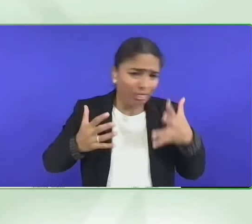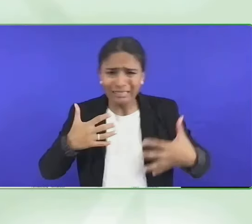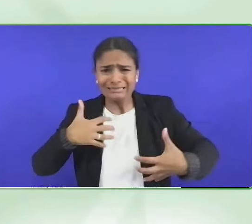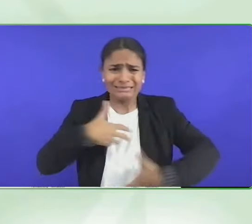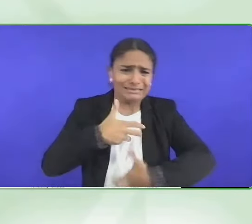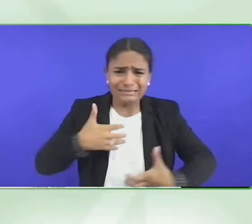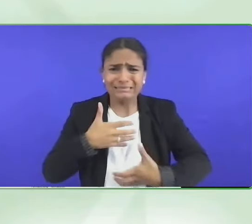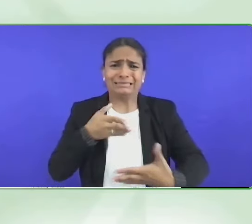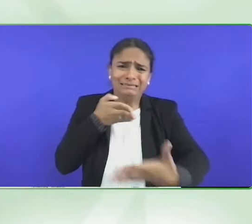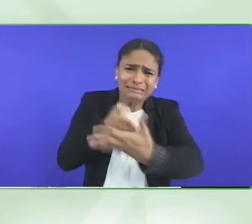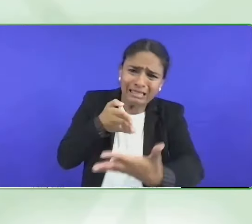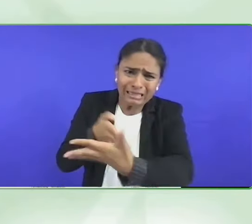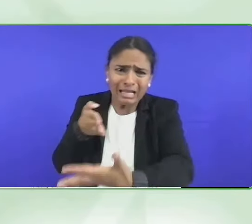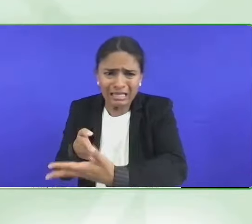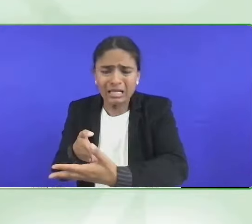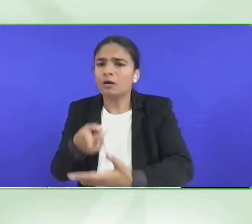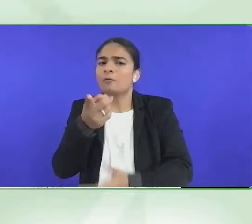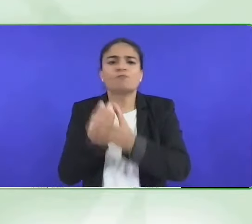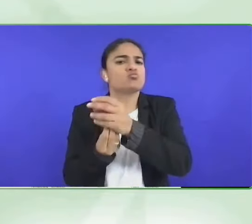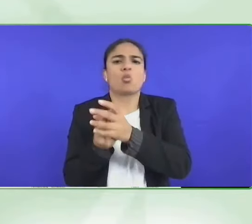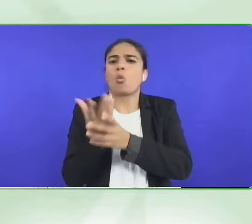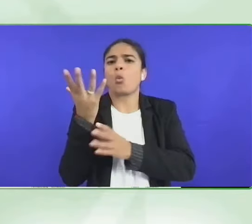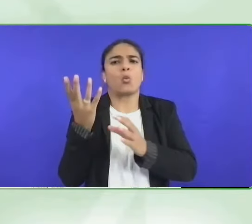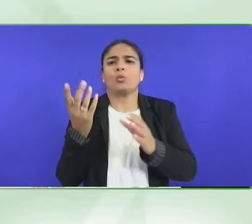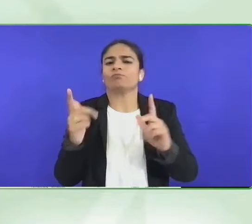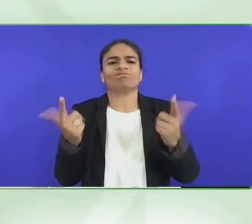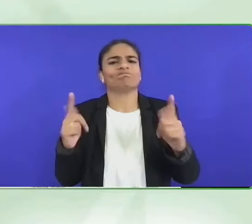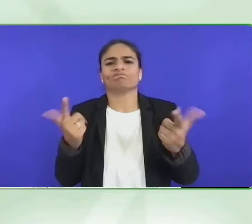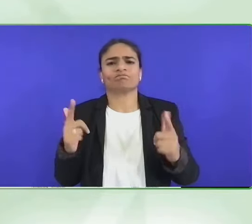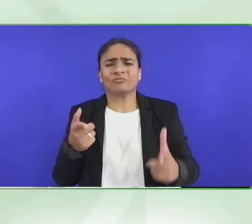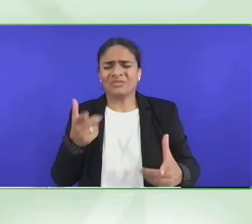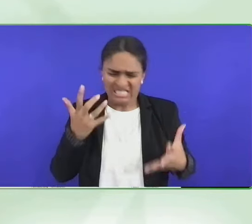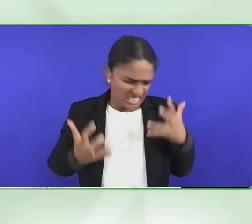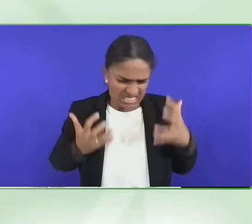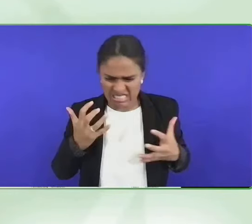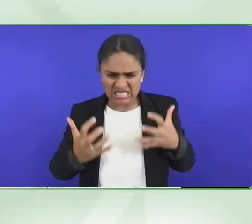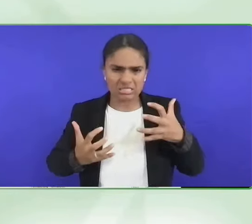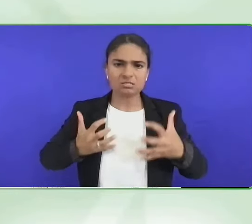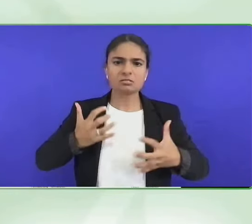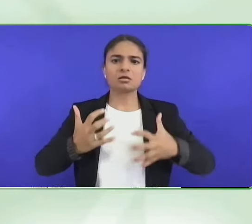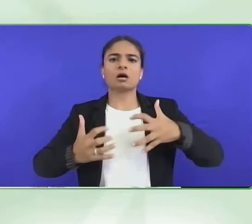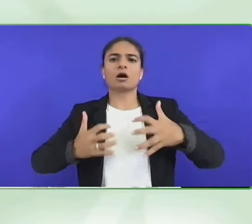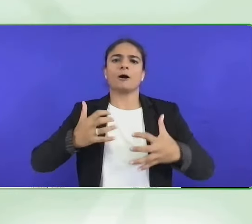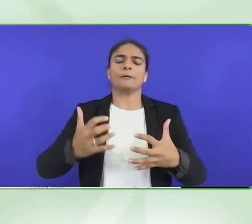muscle we actually have to break it down in order to strengthen and build it back up.